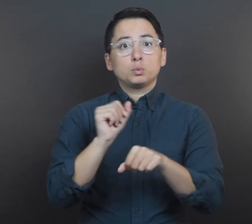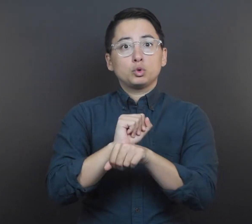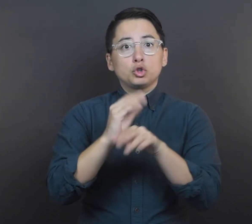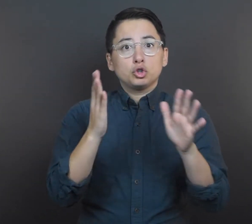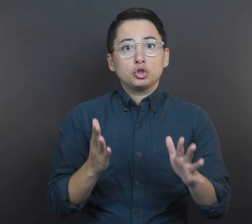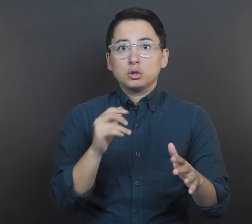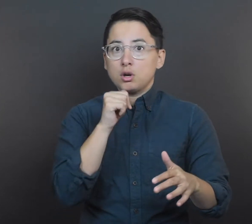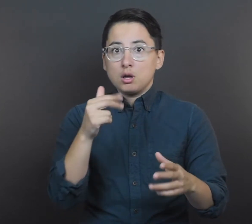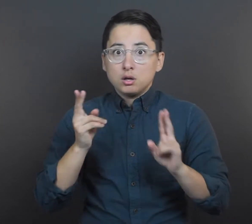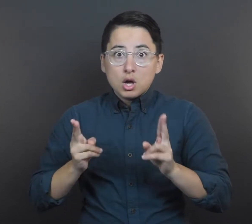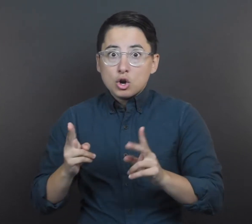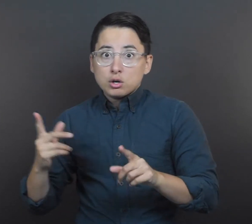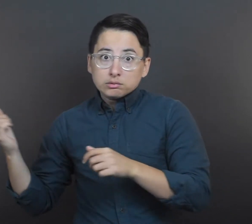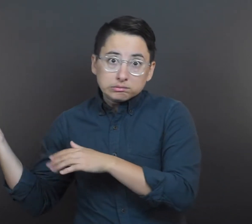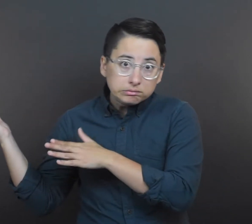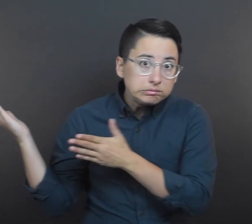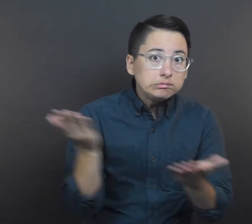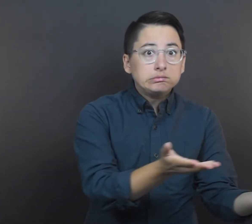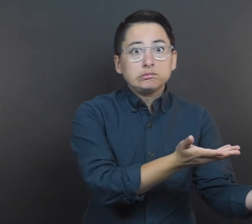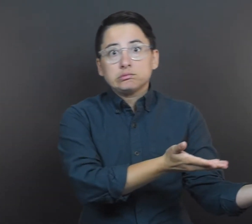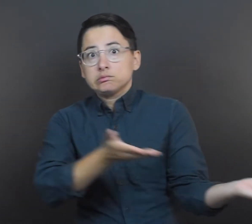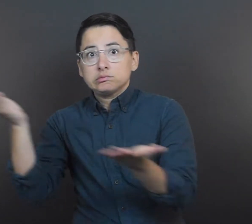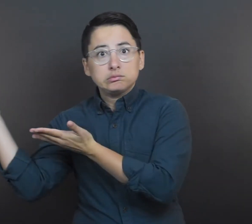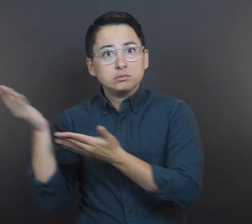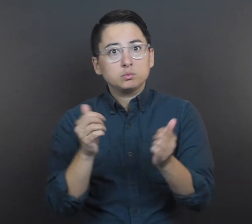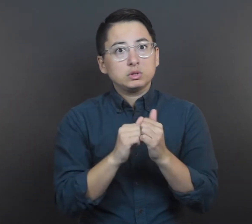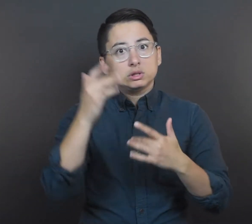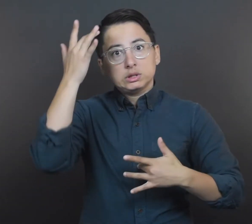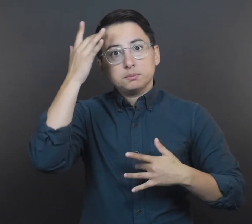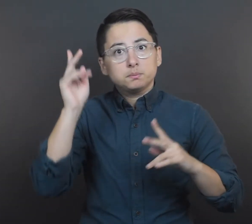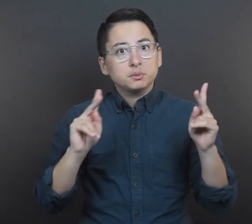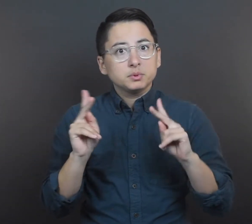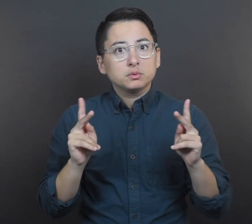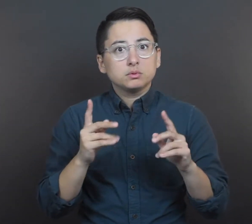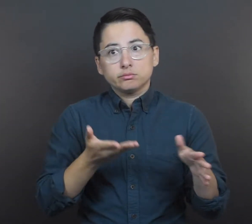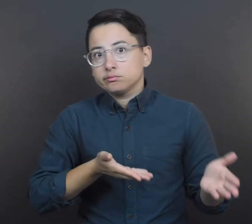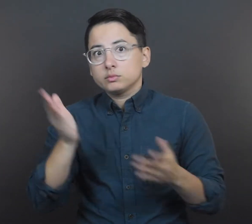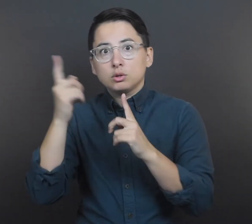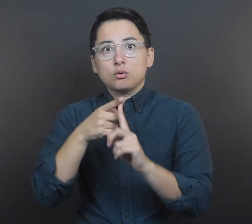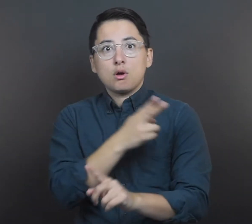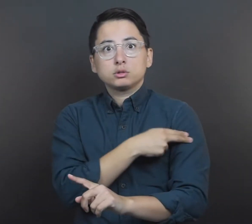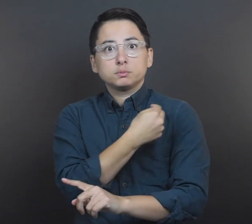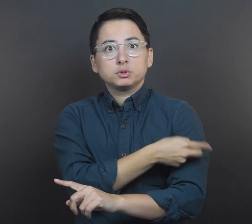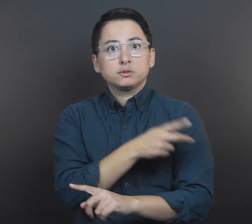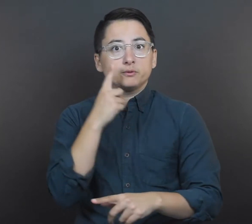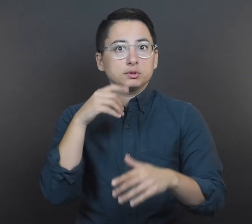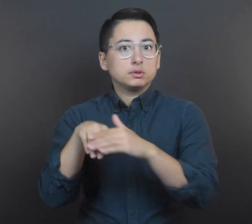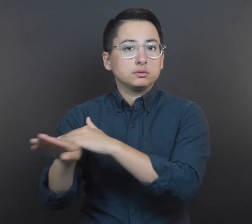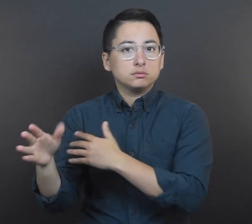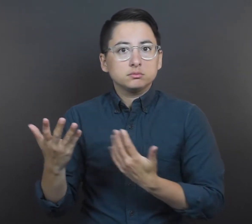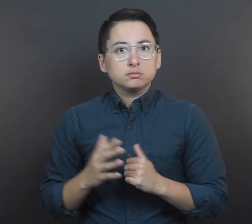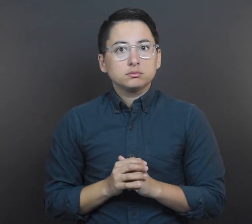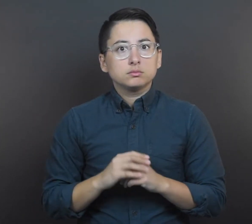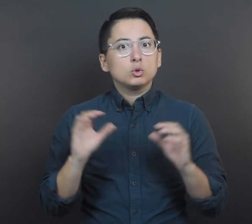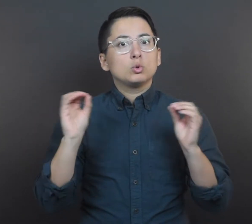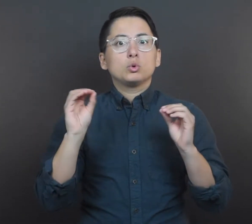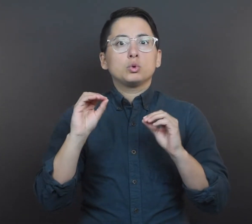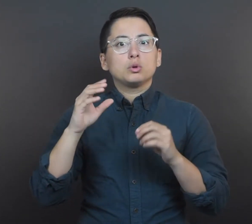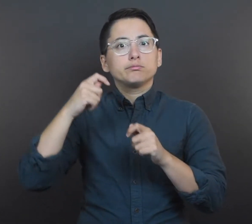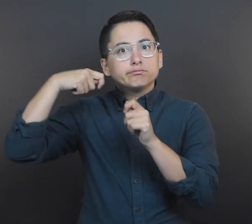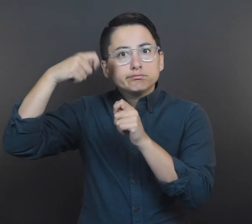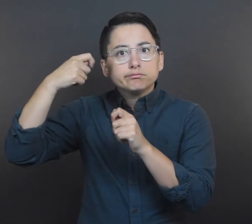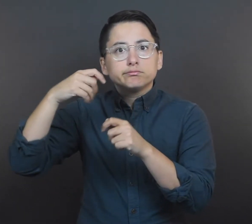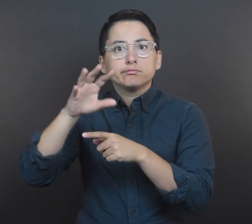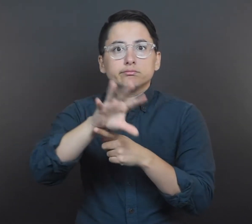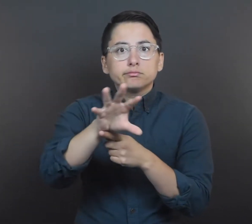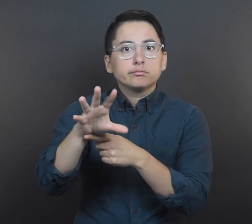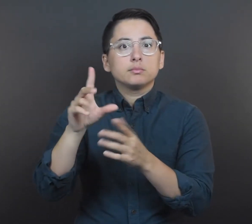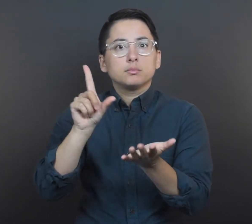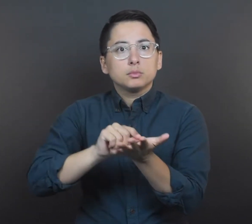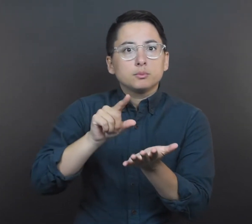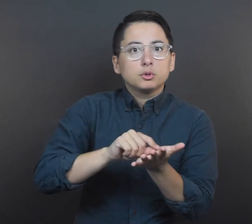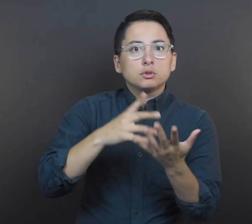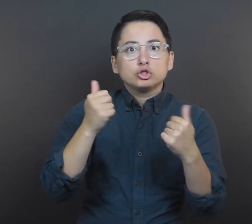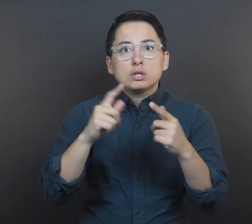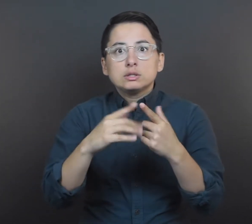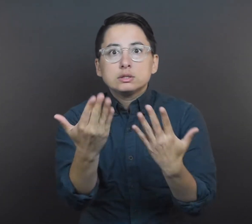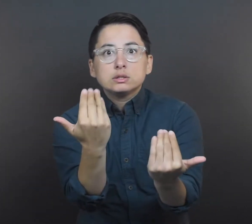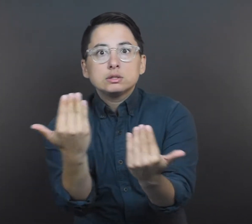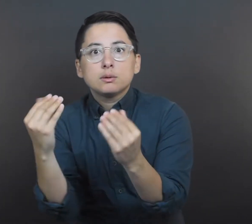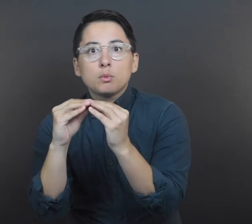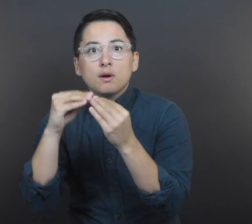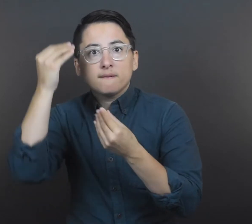No EMS workers rushing in with stretchers to take ill repats to the hospital for admission.